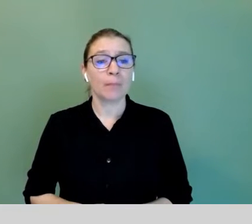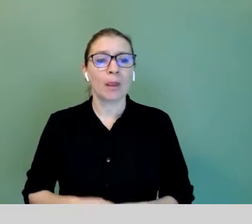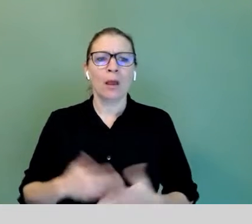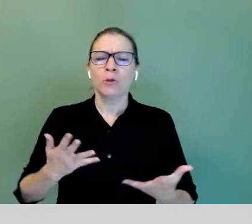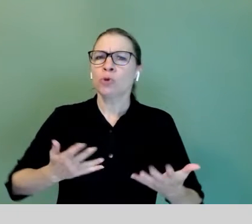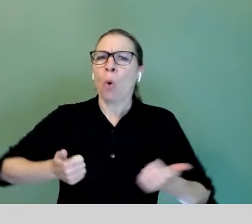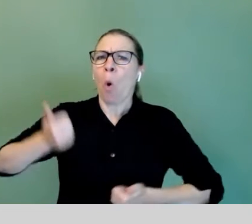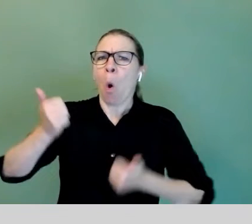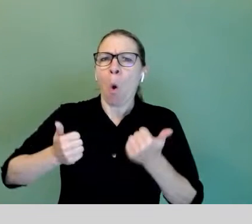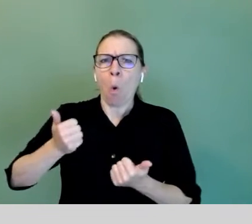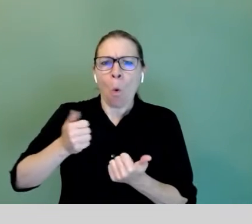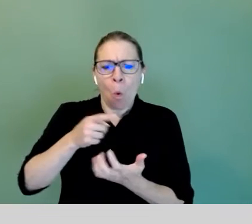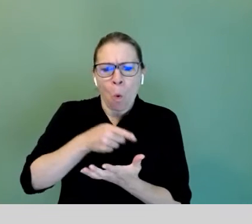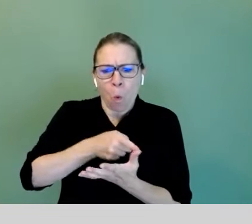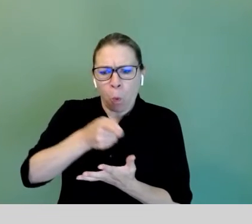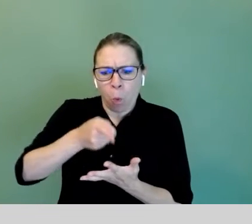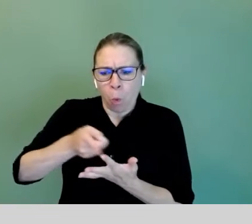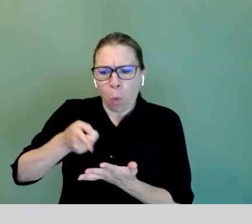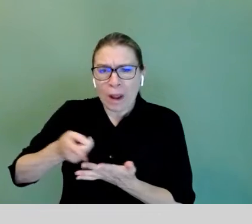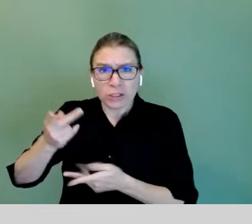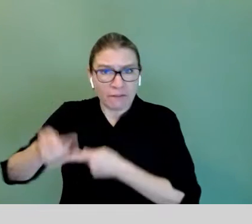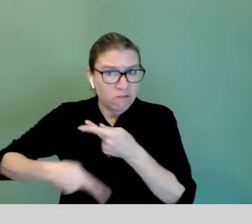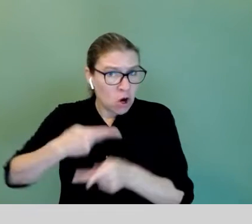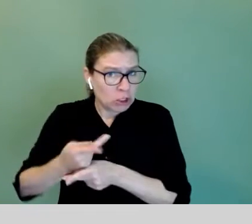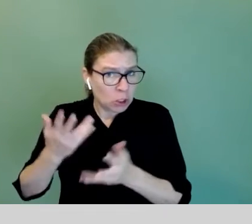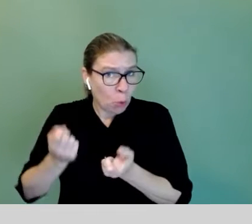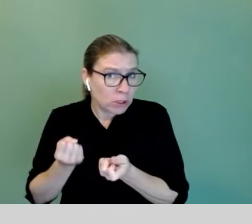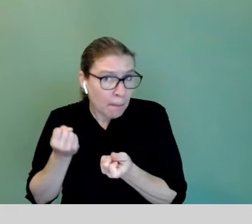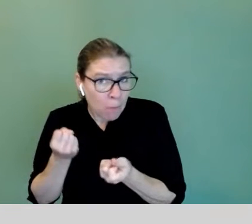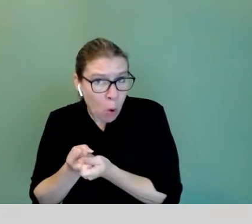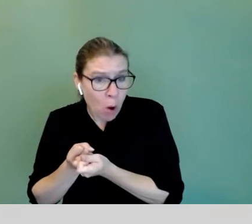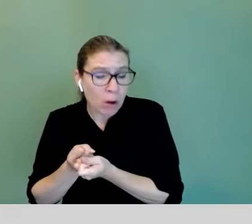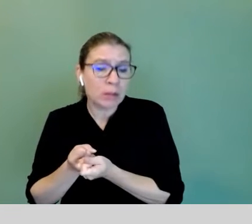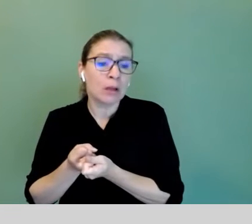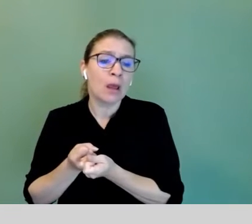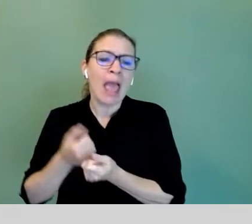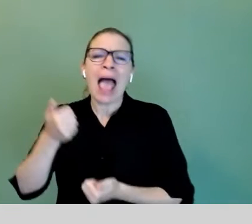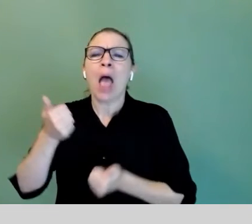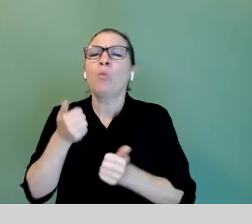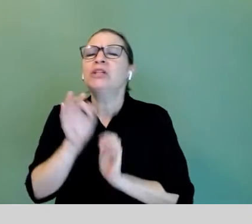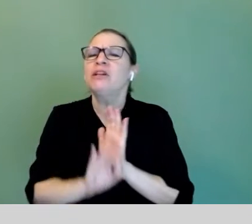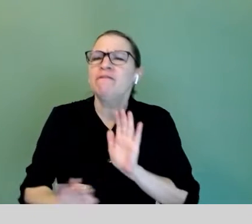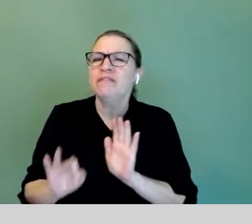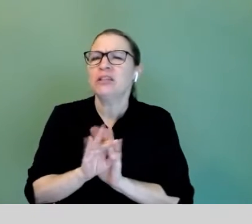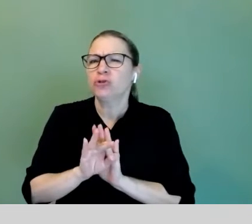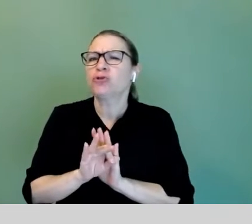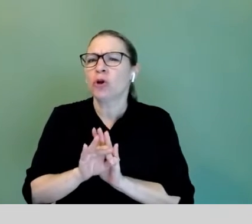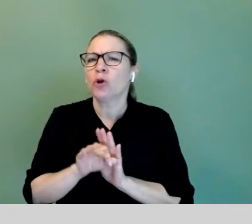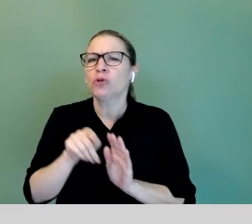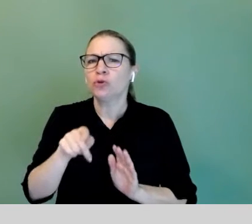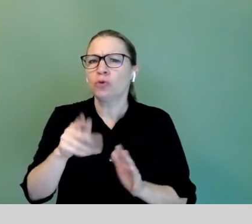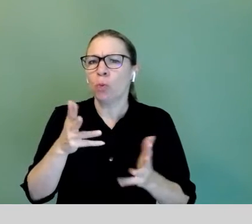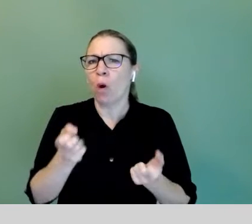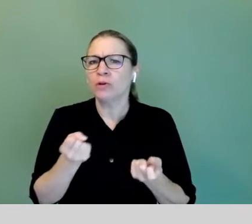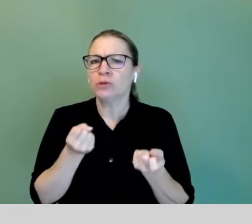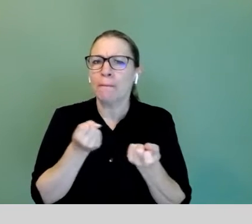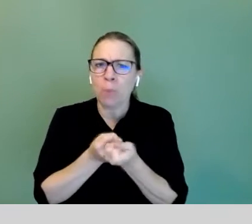Then imagine which versions of Python you want to support, and which versions or which features of Python